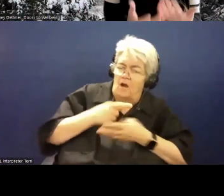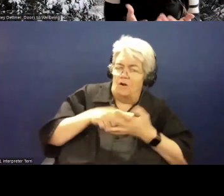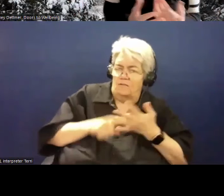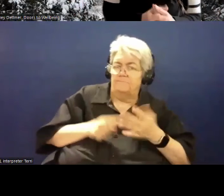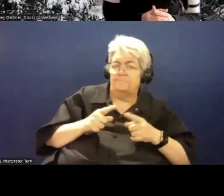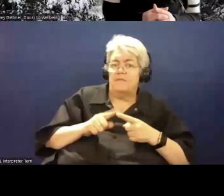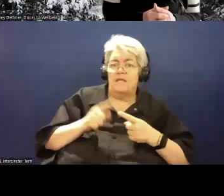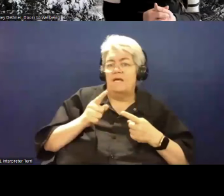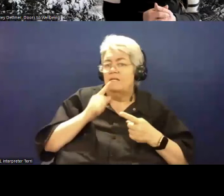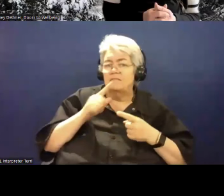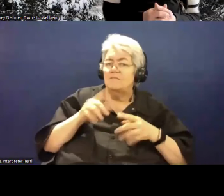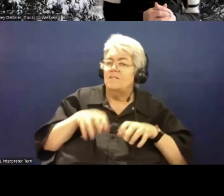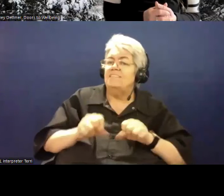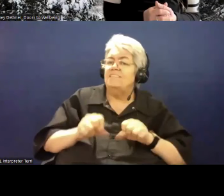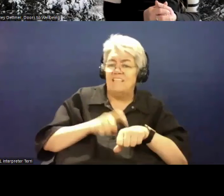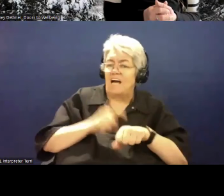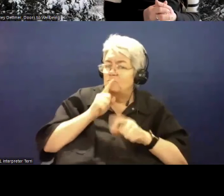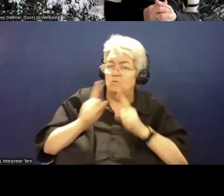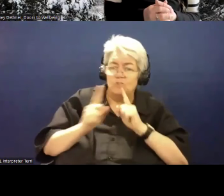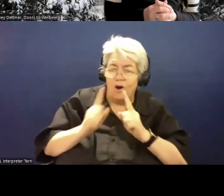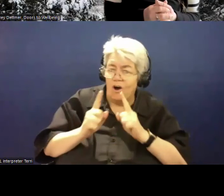US AND RATHER WHAT HAPPENED THAN WHAT IS WRONG. TAKING THE TIME TO TALK ABOUT